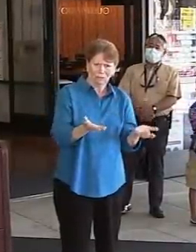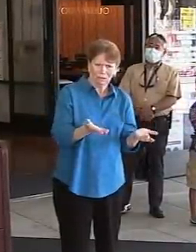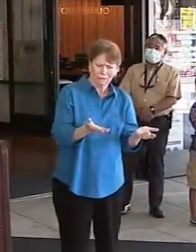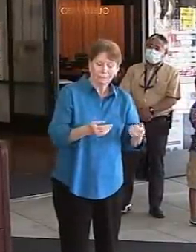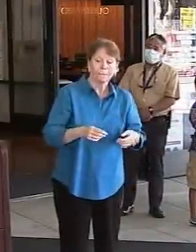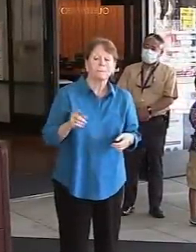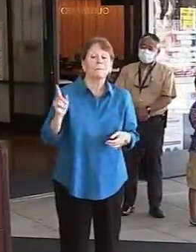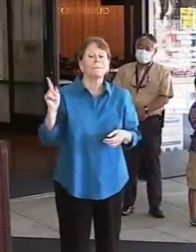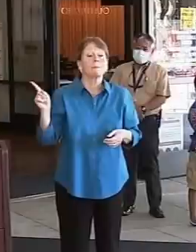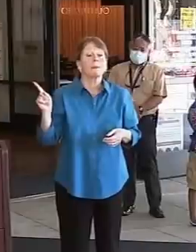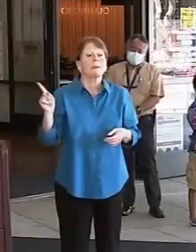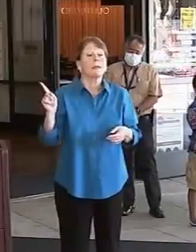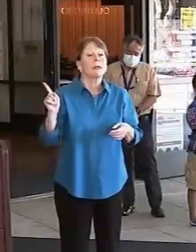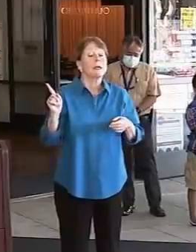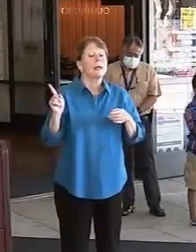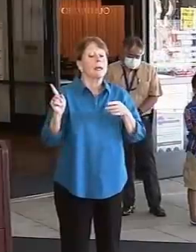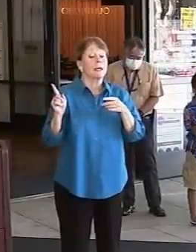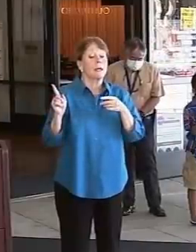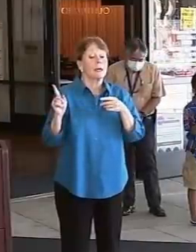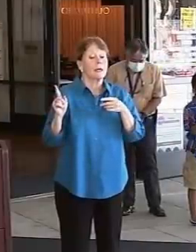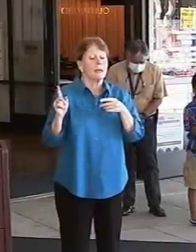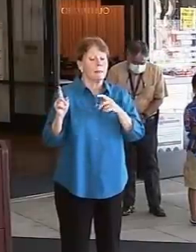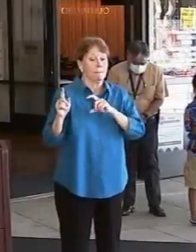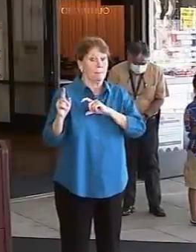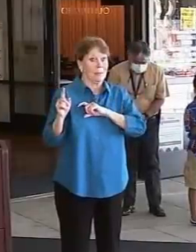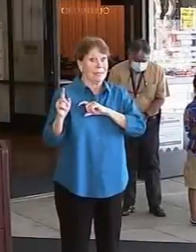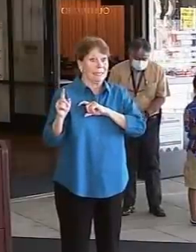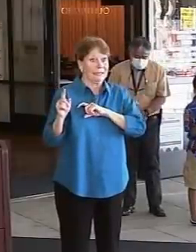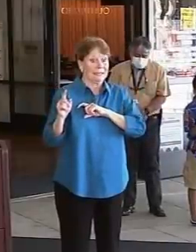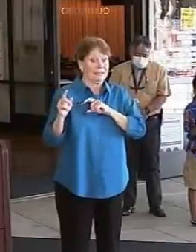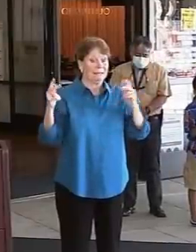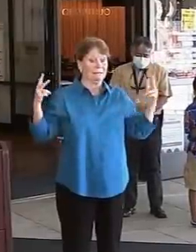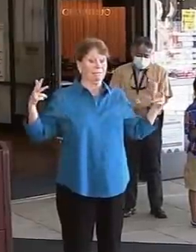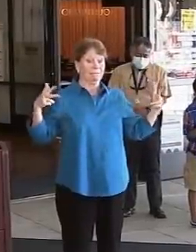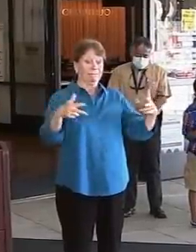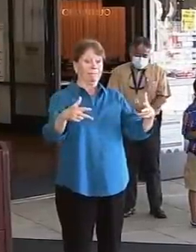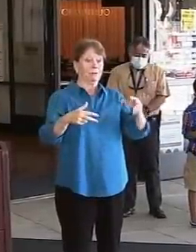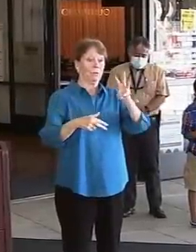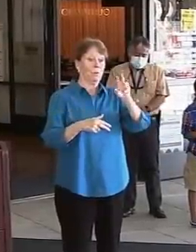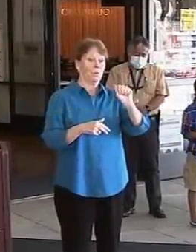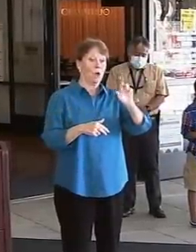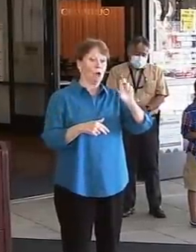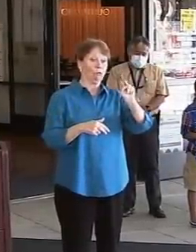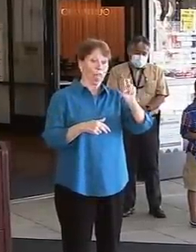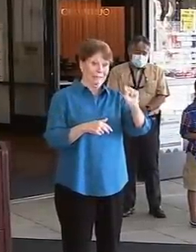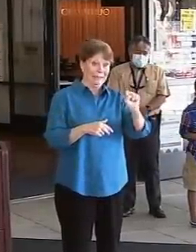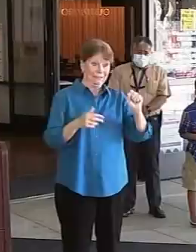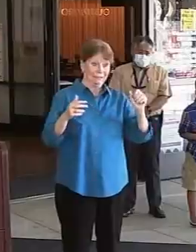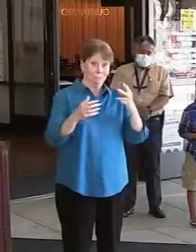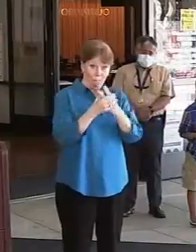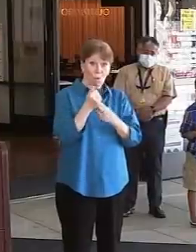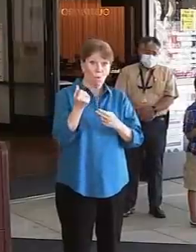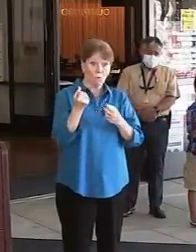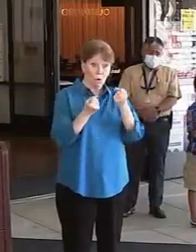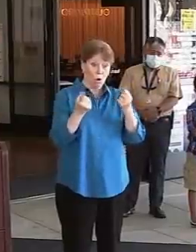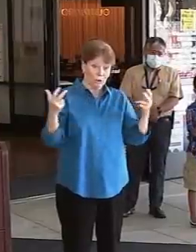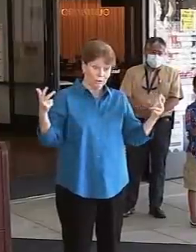WELL, I WILL SAY THIS, MA'AM, WHEN THEY RESPONDED TO THAT